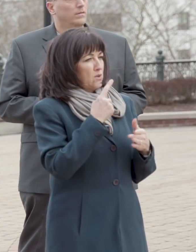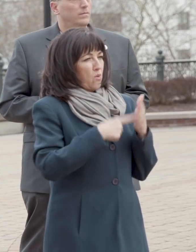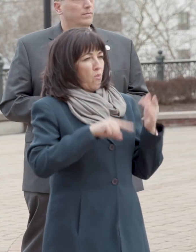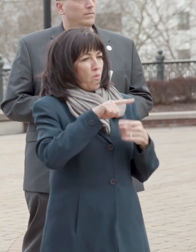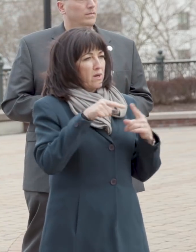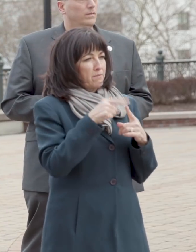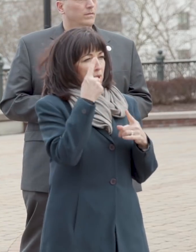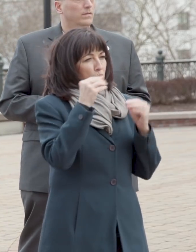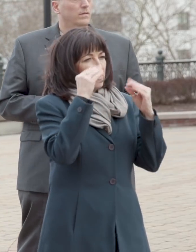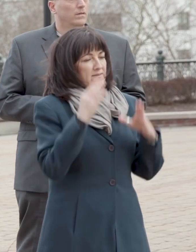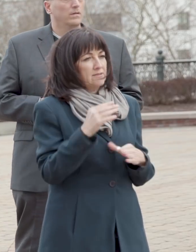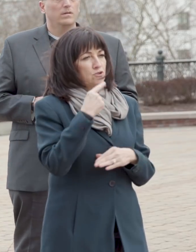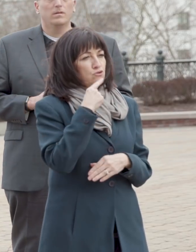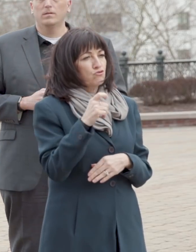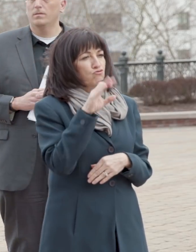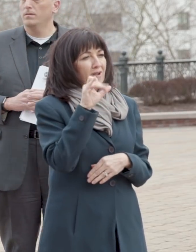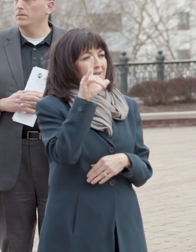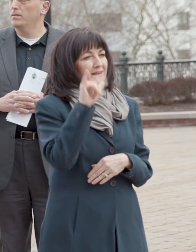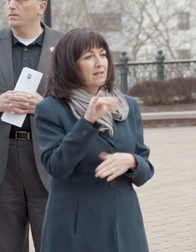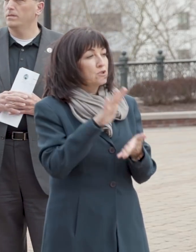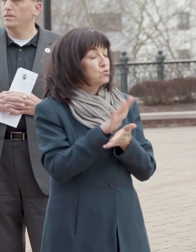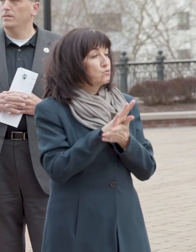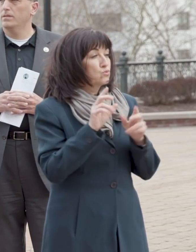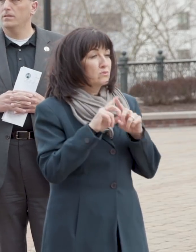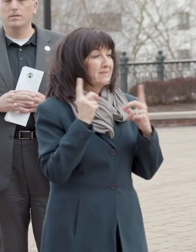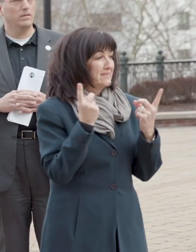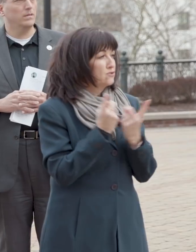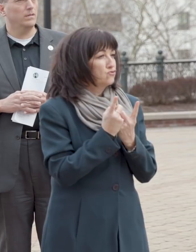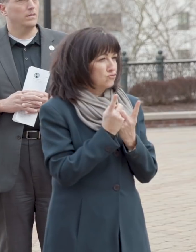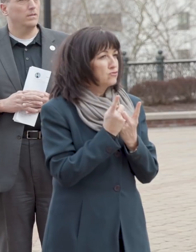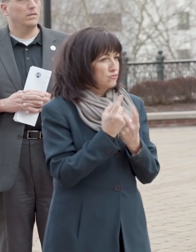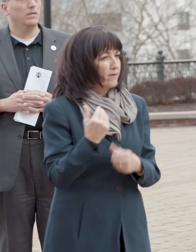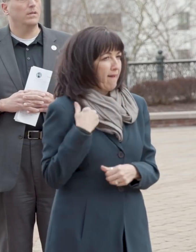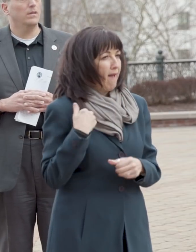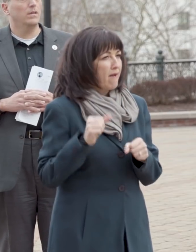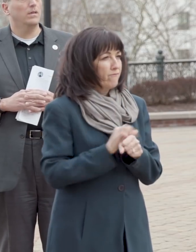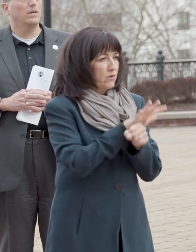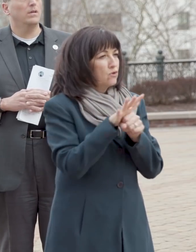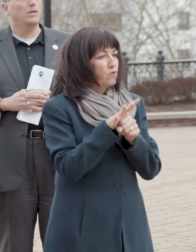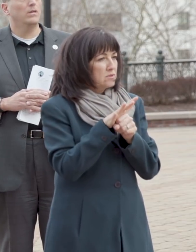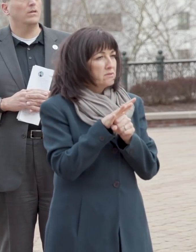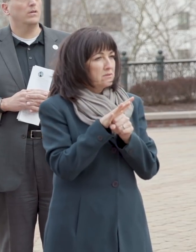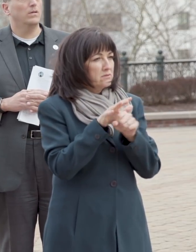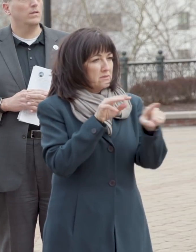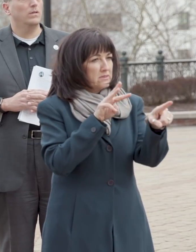I don't know.